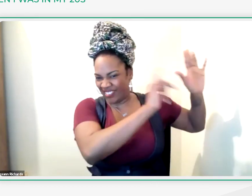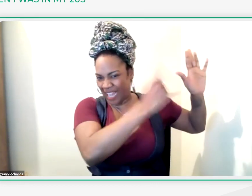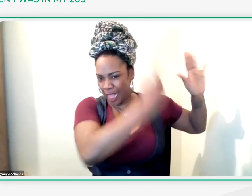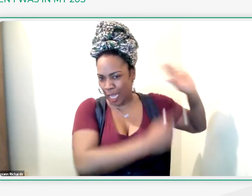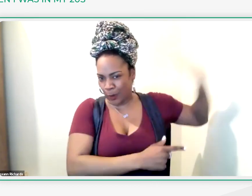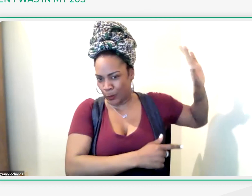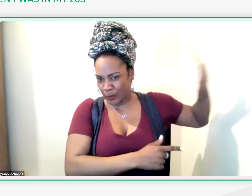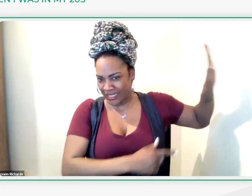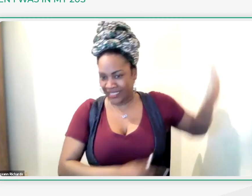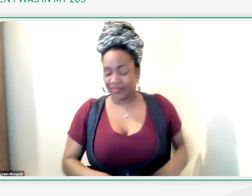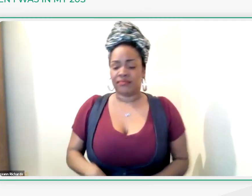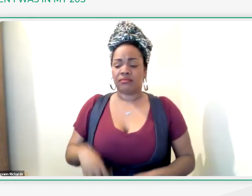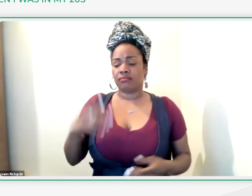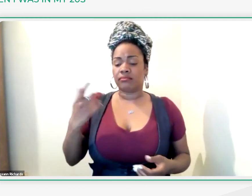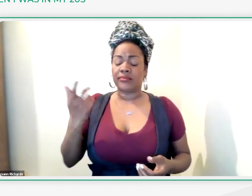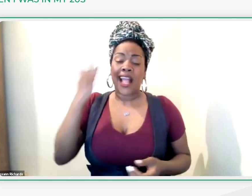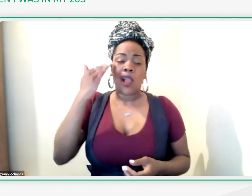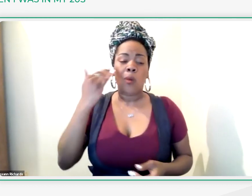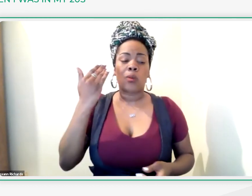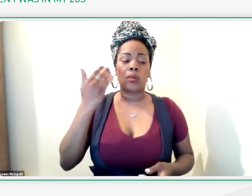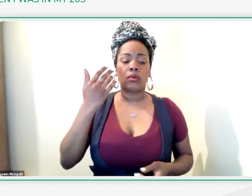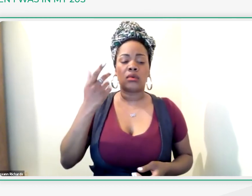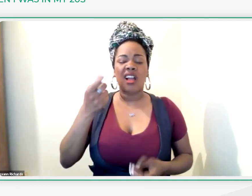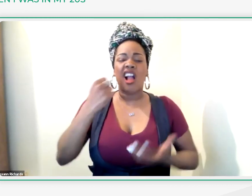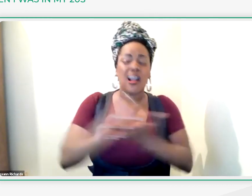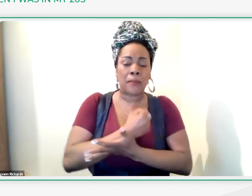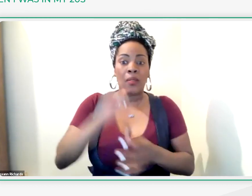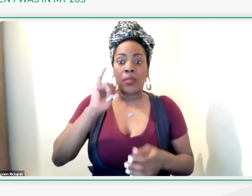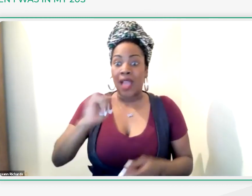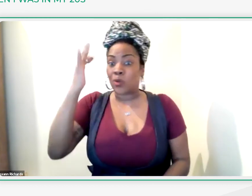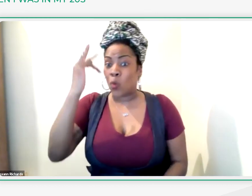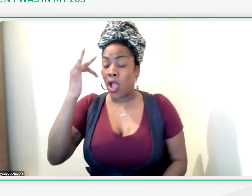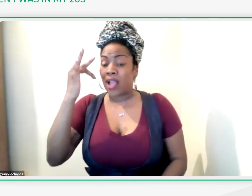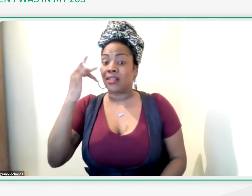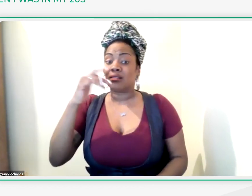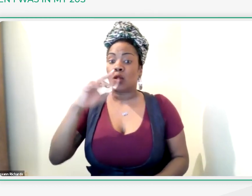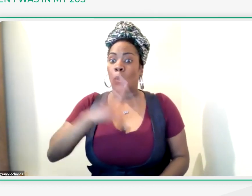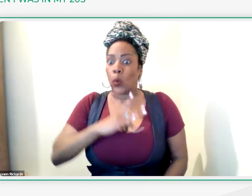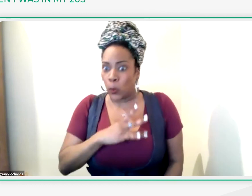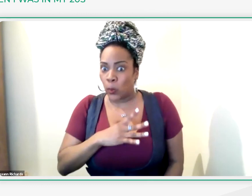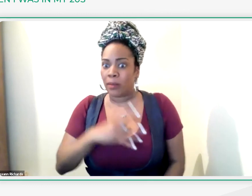But the national banks are larger and more readily available.